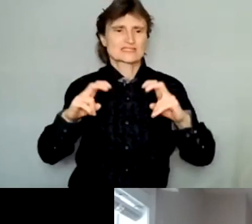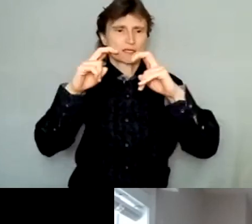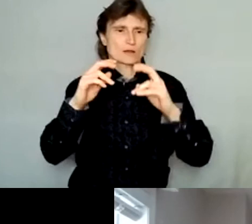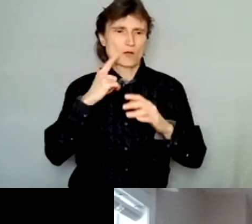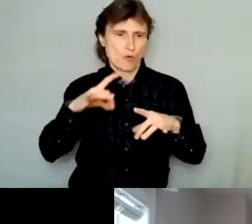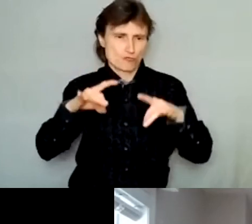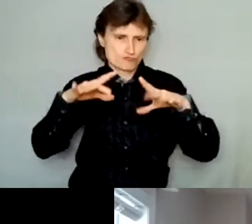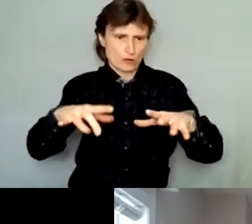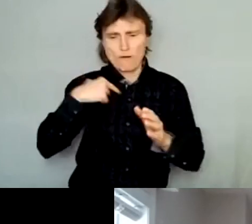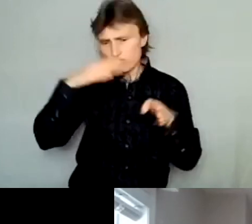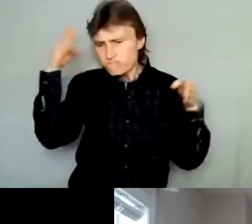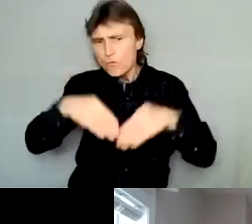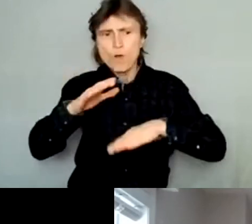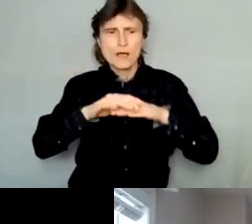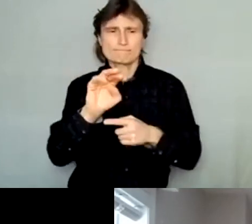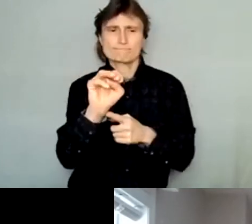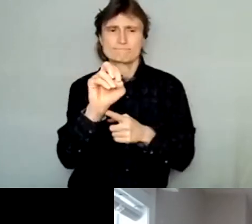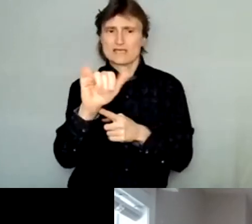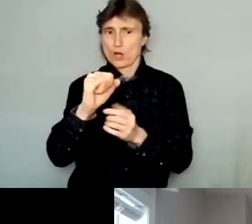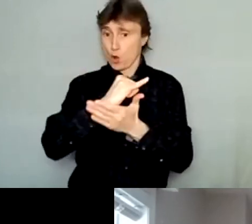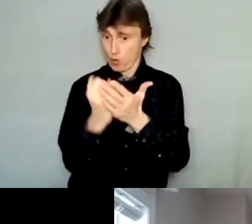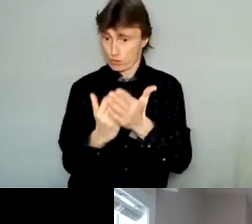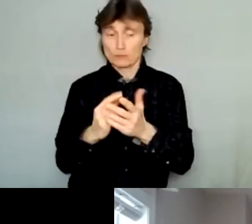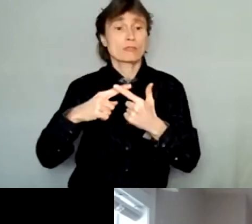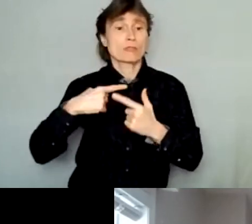and then I returned to Calgary. It's always been my home.